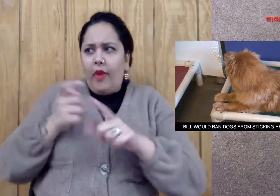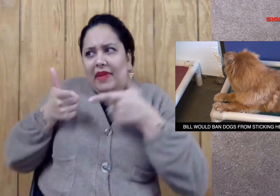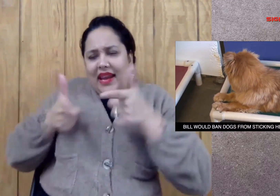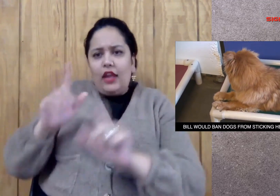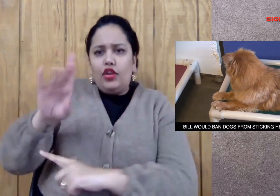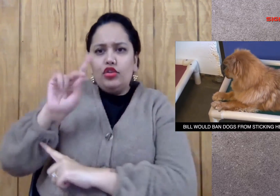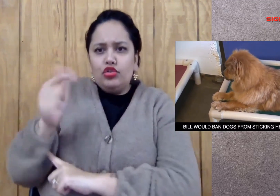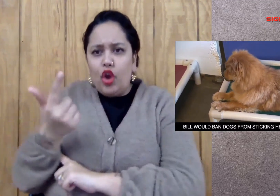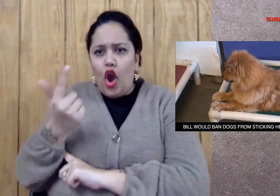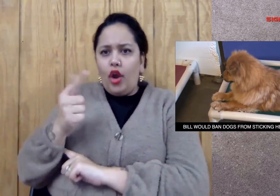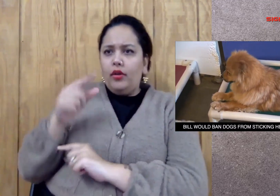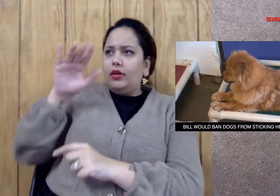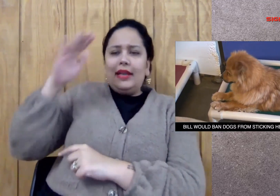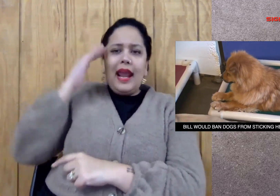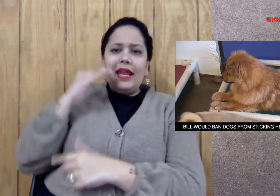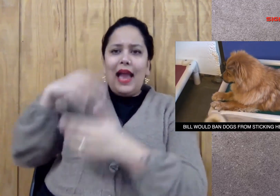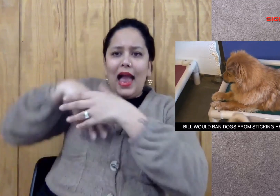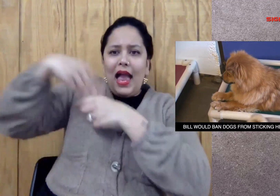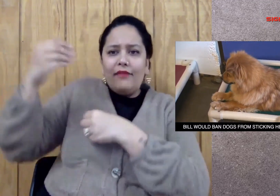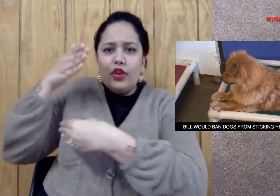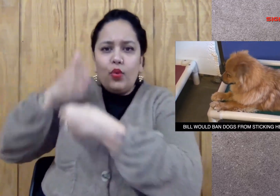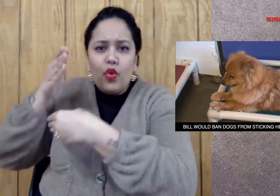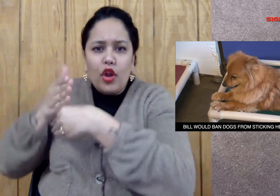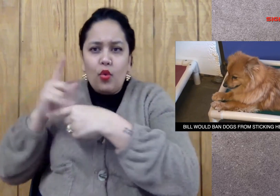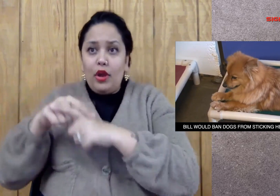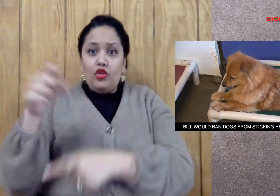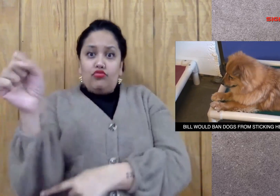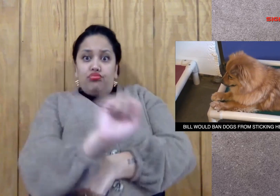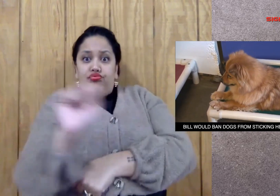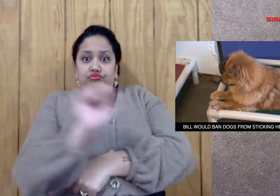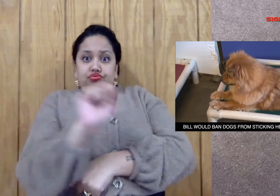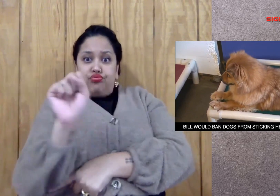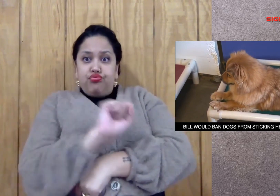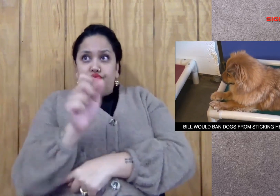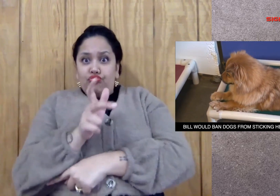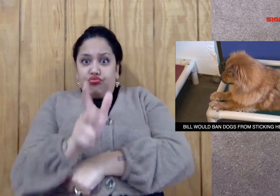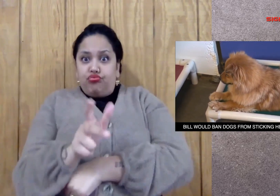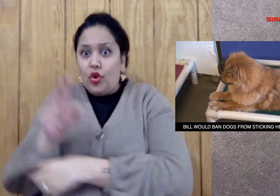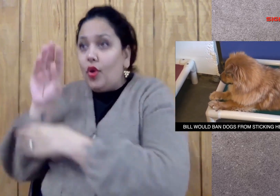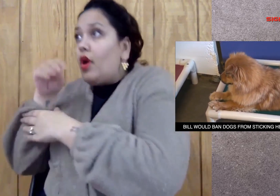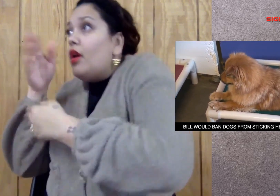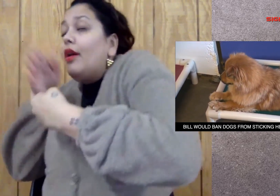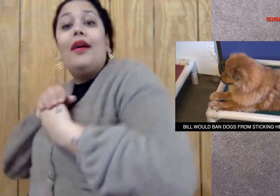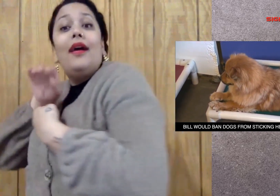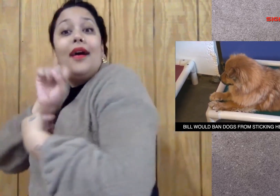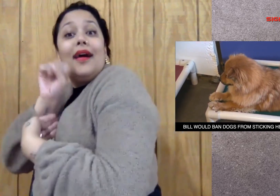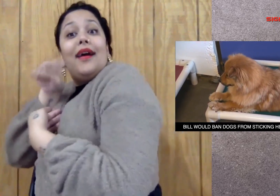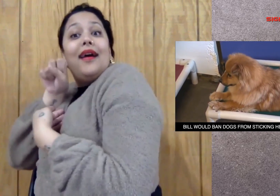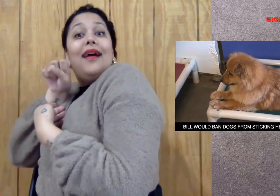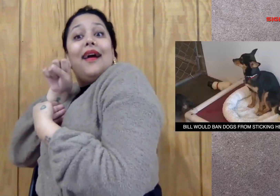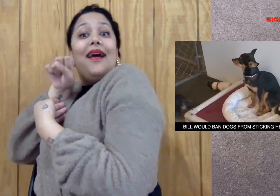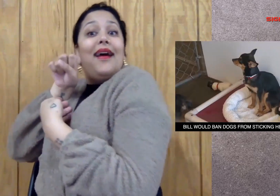would ban owners from letting dogs put their heads out of the windows of moving vehicles.